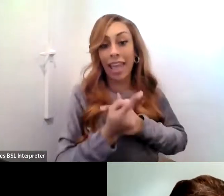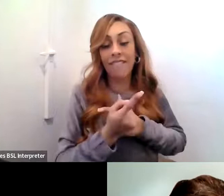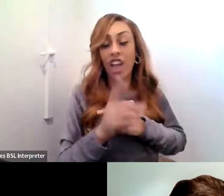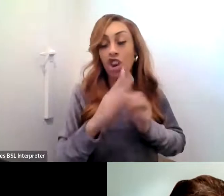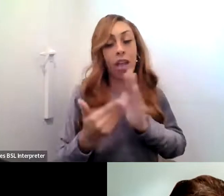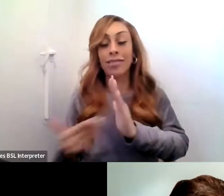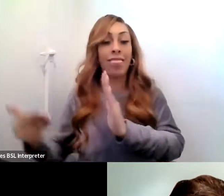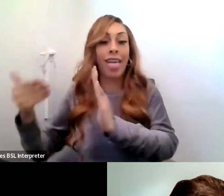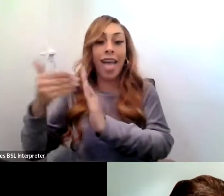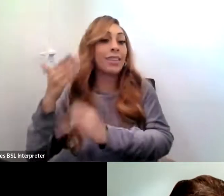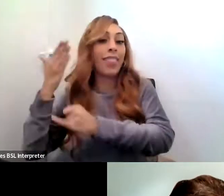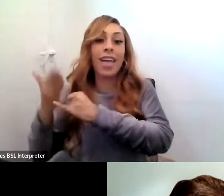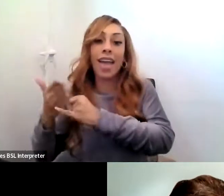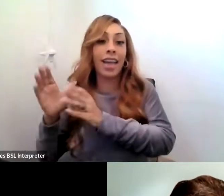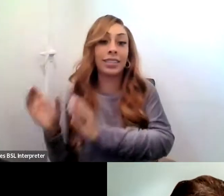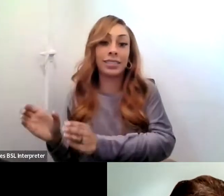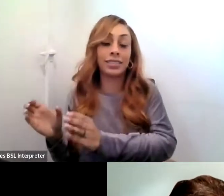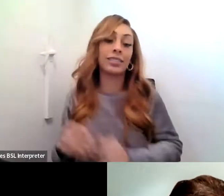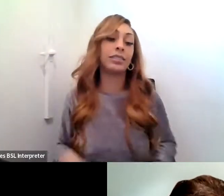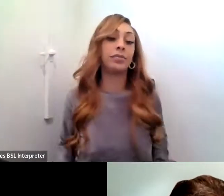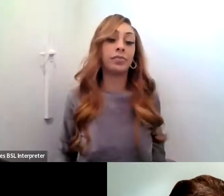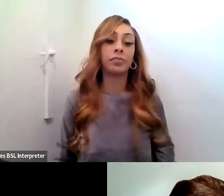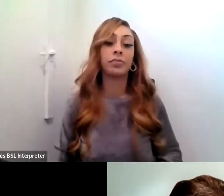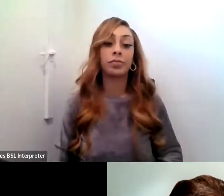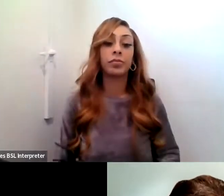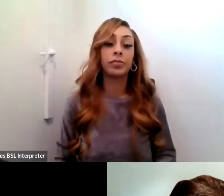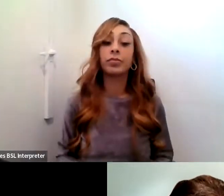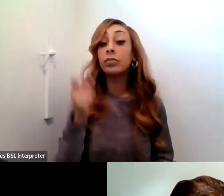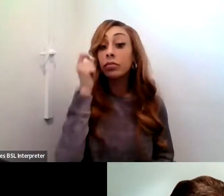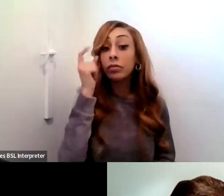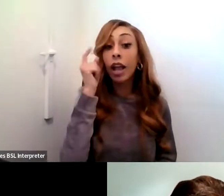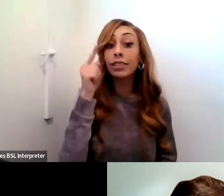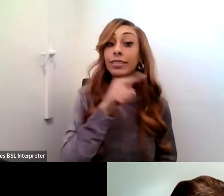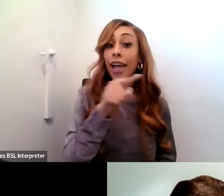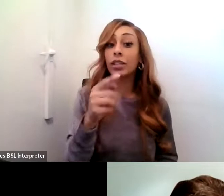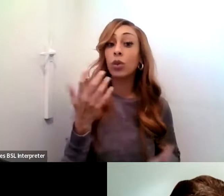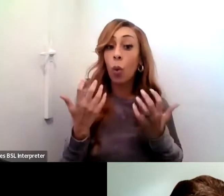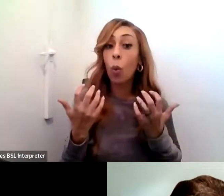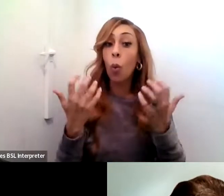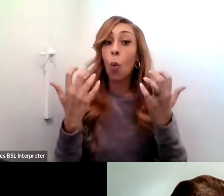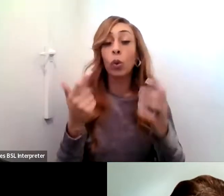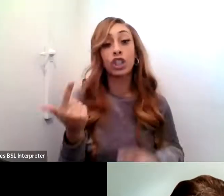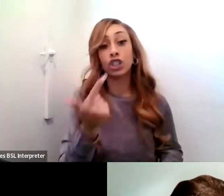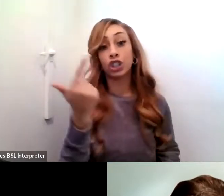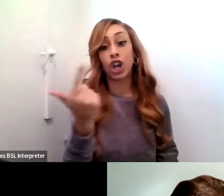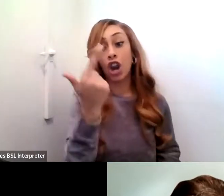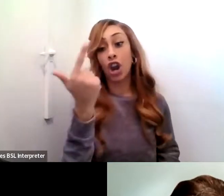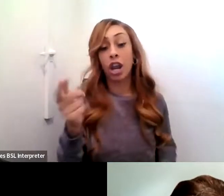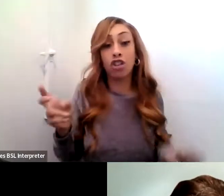And I think part of that is also understanding the audience journey. If you're restricted to your home,